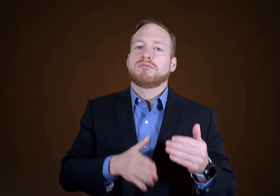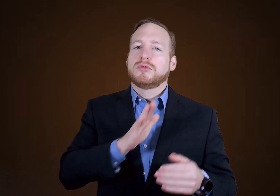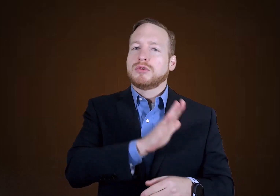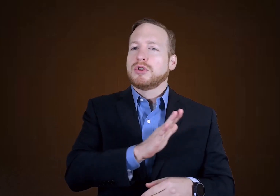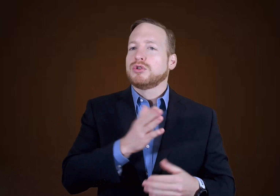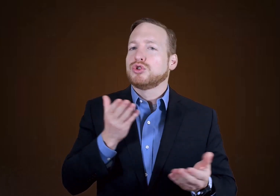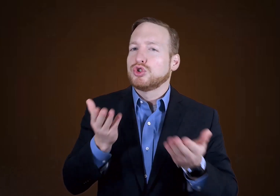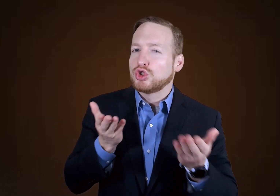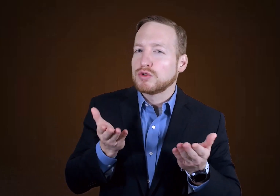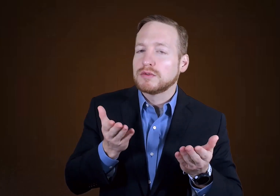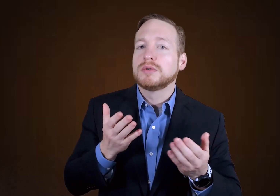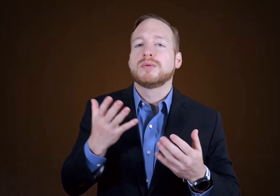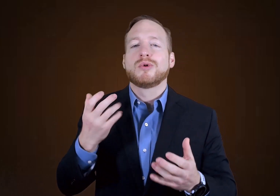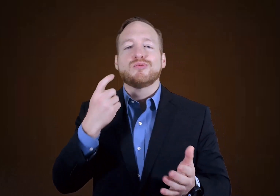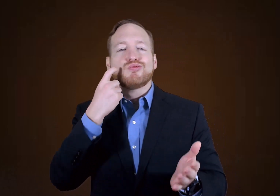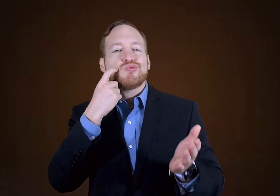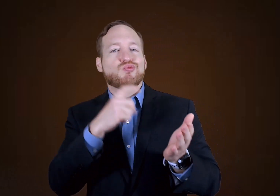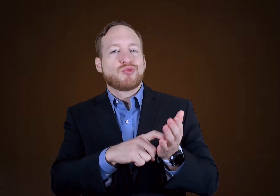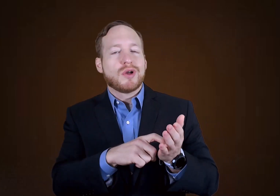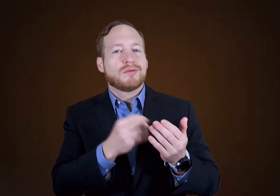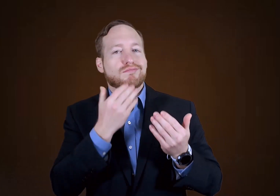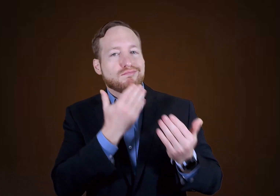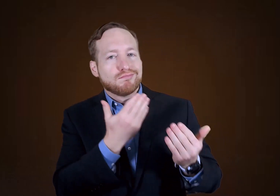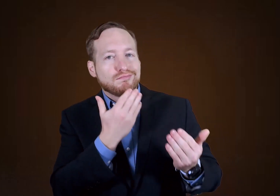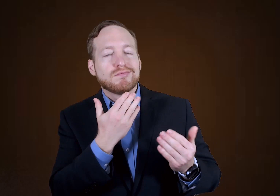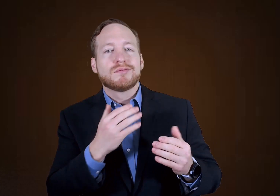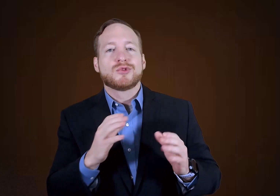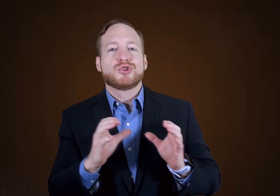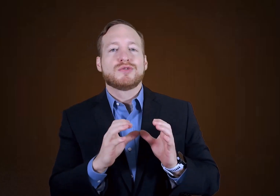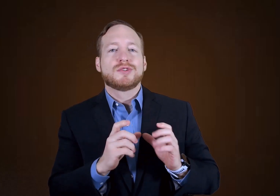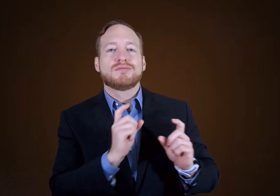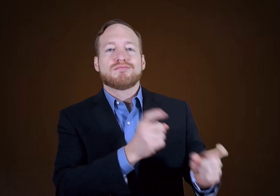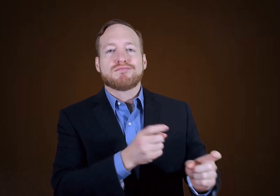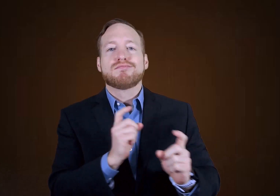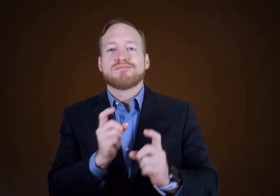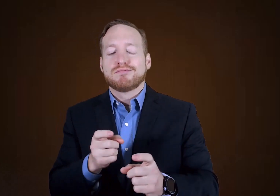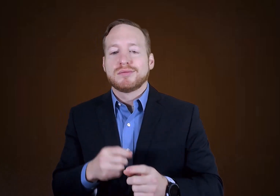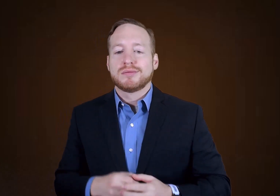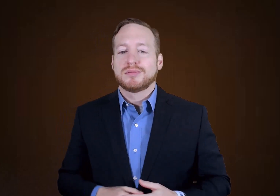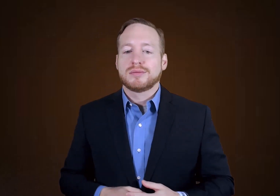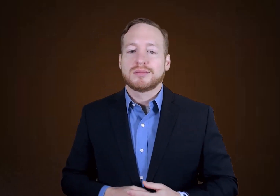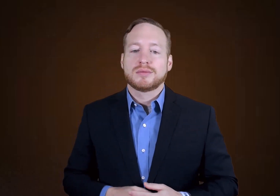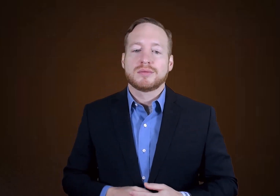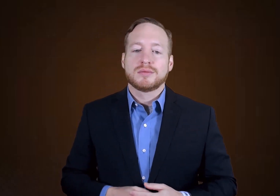who've served their time and we want to recognize their service and present them with certificates